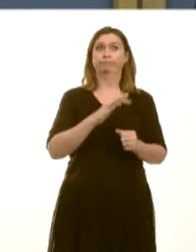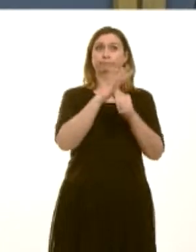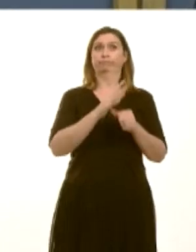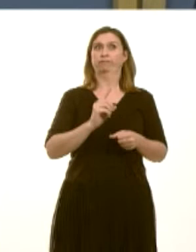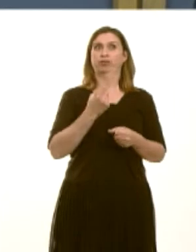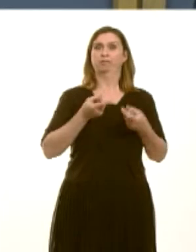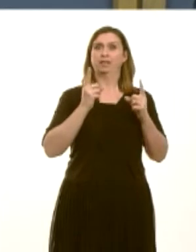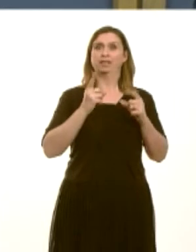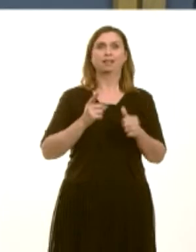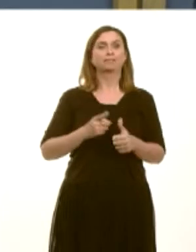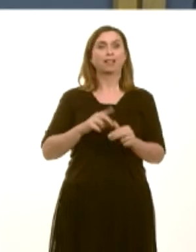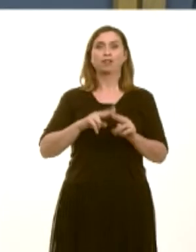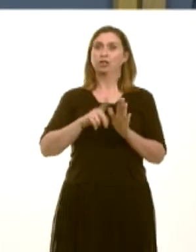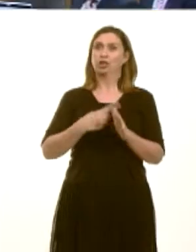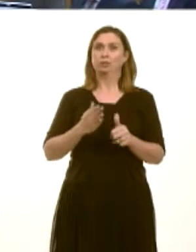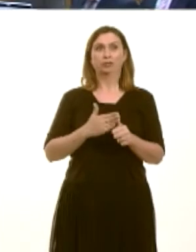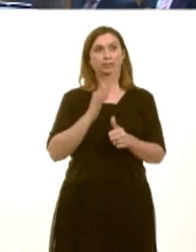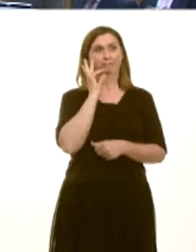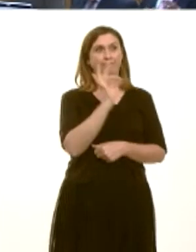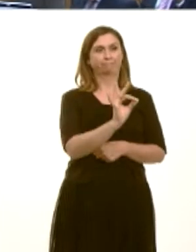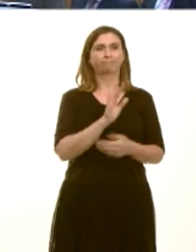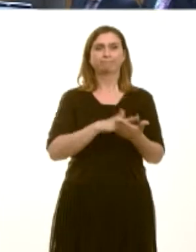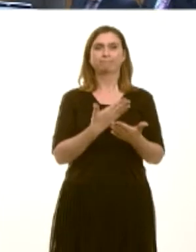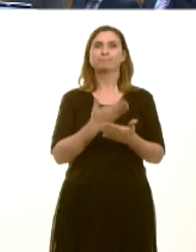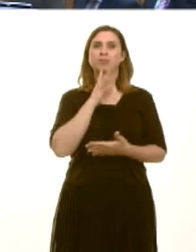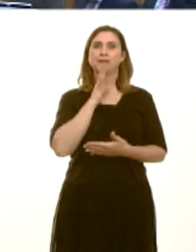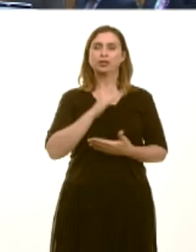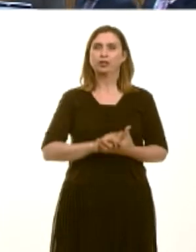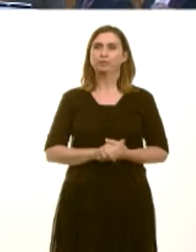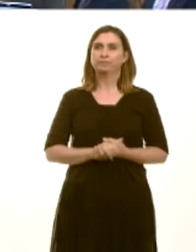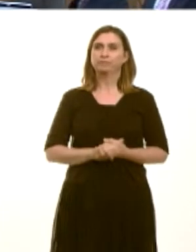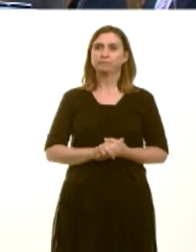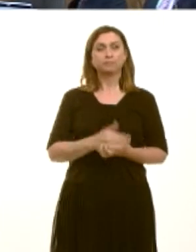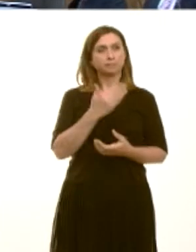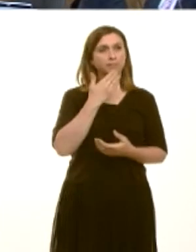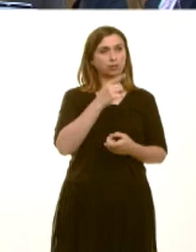Alun Ffred Jones. Alun Ffred Jones: 1. A wnaiff y Prif Weinidog